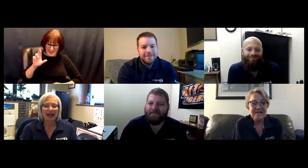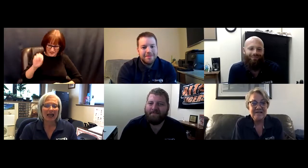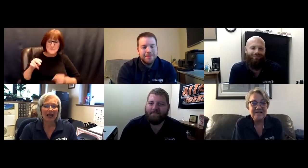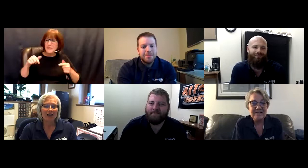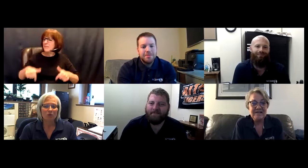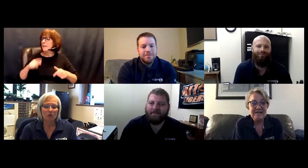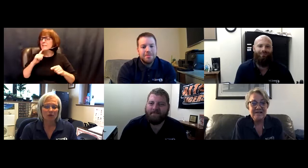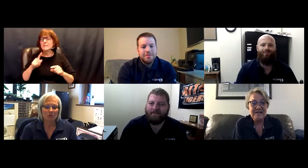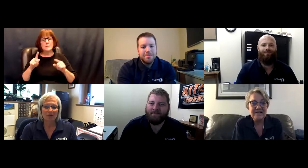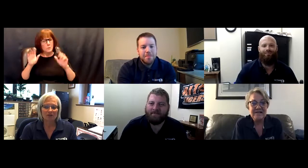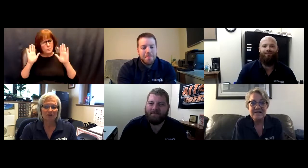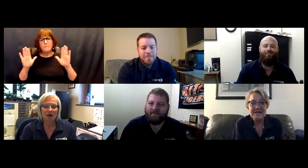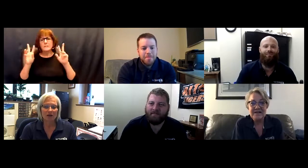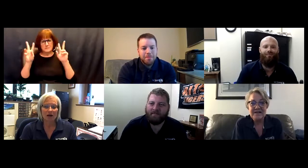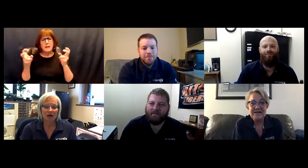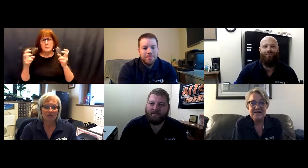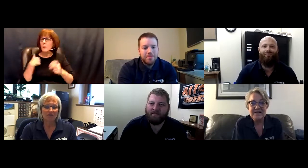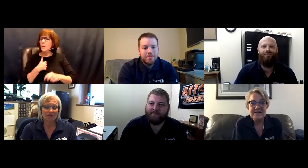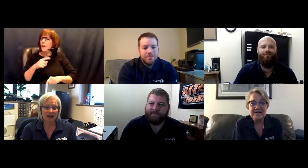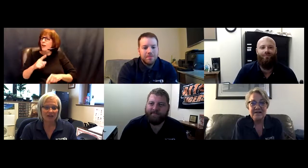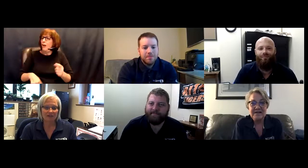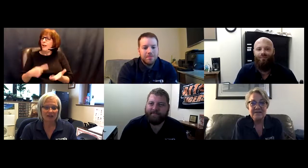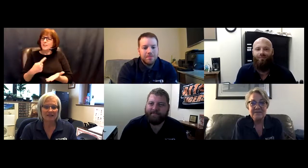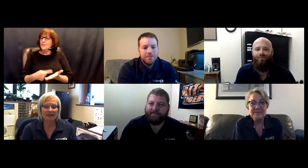and we wouldn't be able to talk about all of the fun activities and